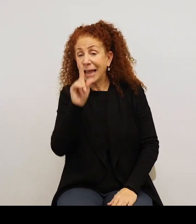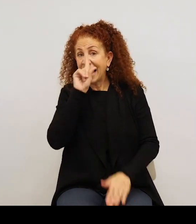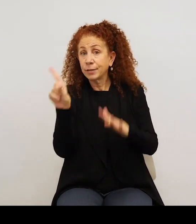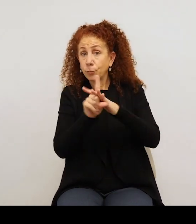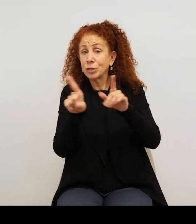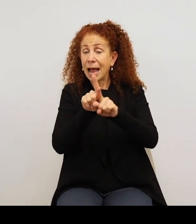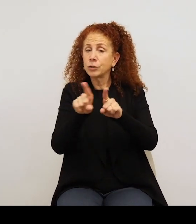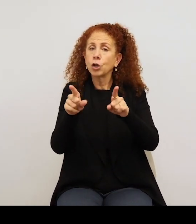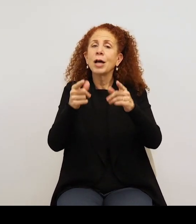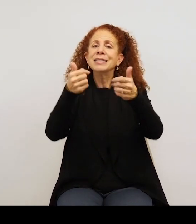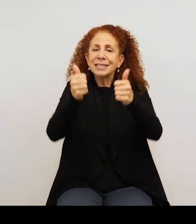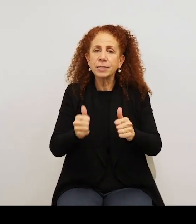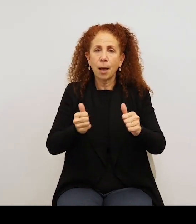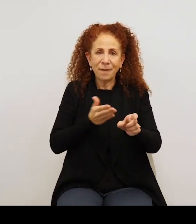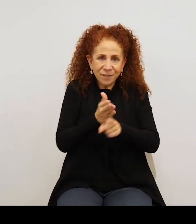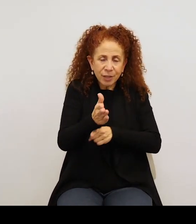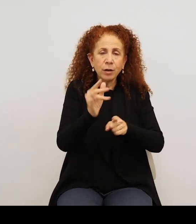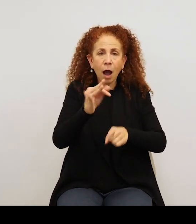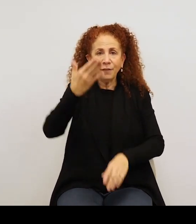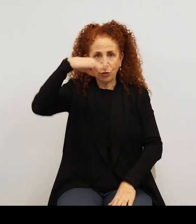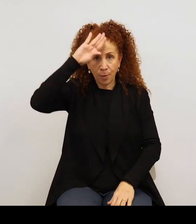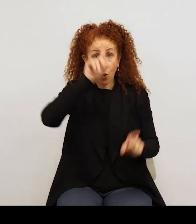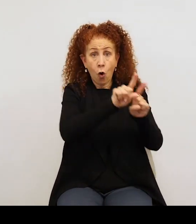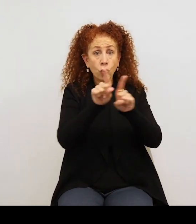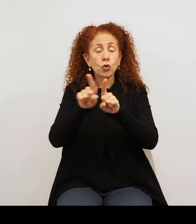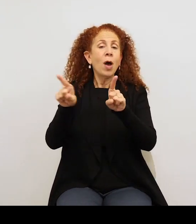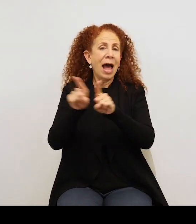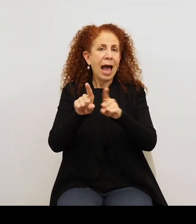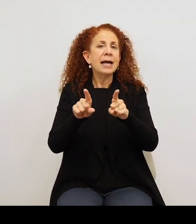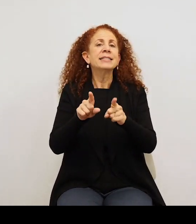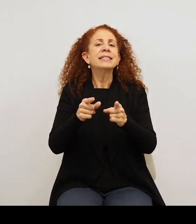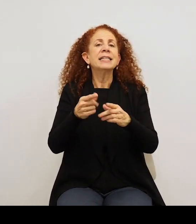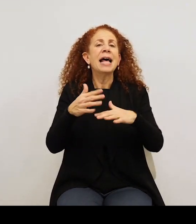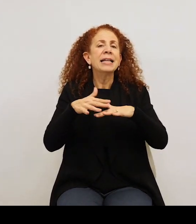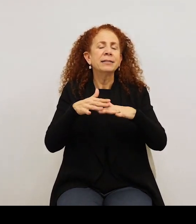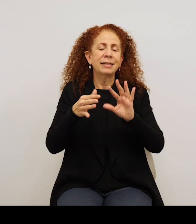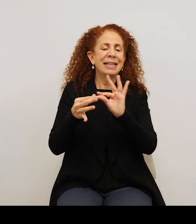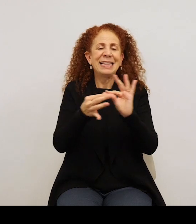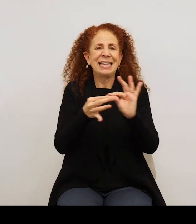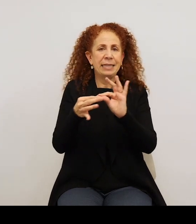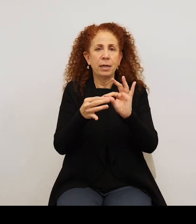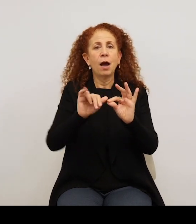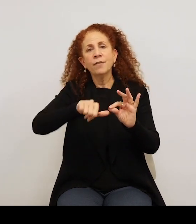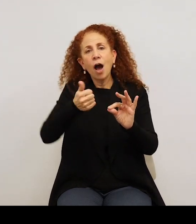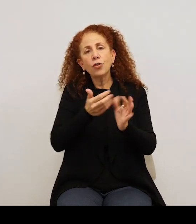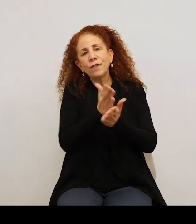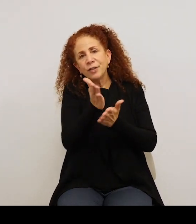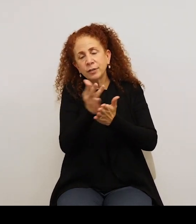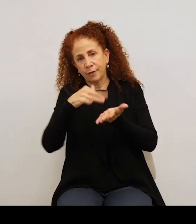as a new subfield in anthropology and also as an interdisciplinary link to other related fields of study.